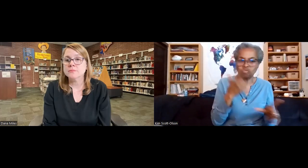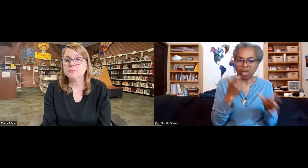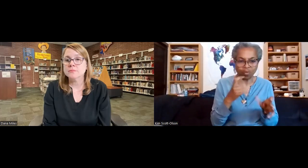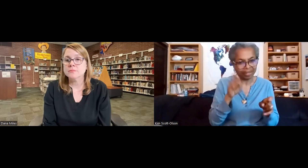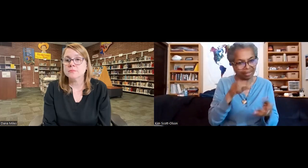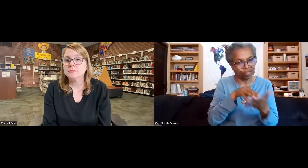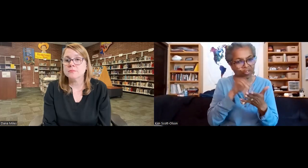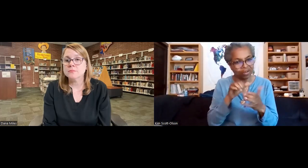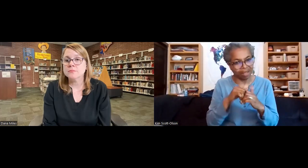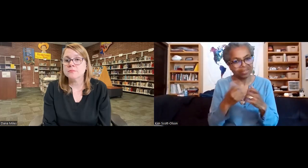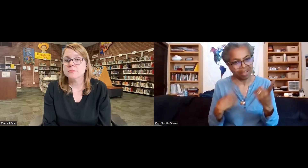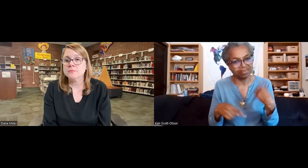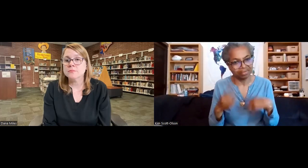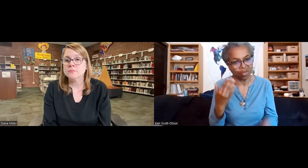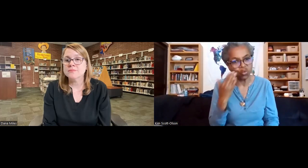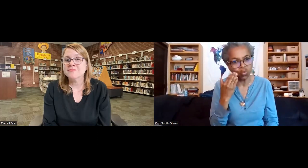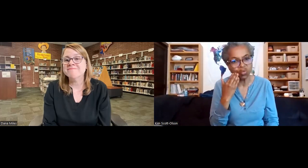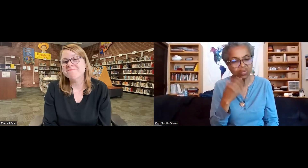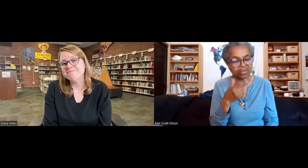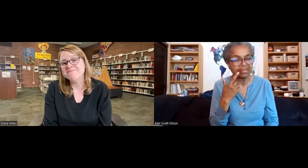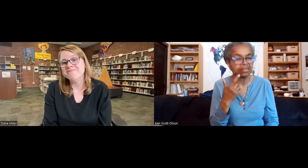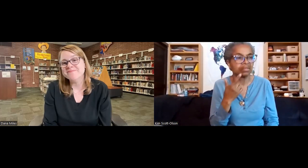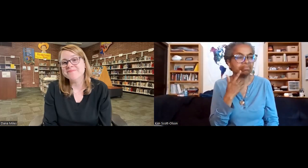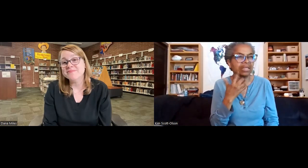that I began to learn ASL right away because of it.